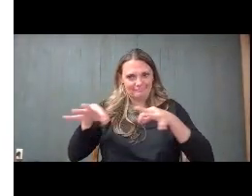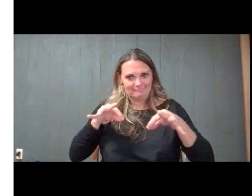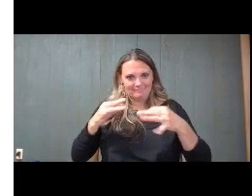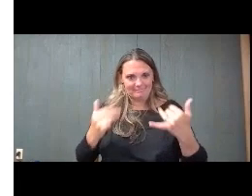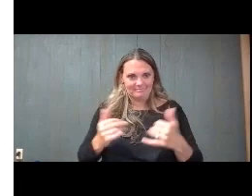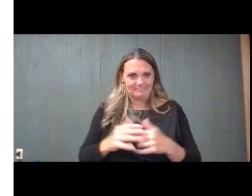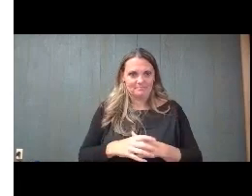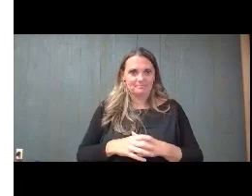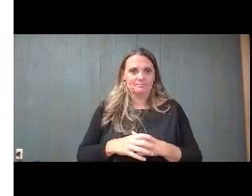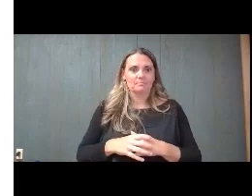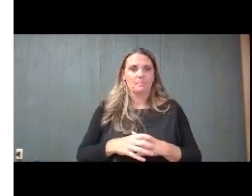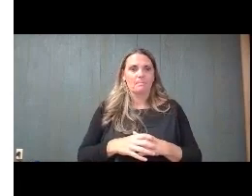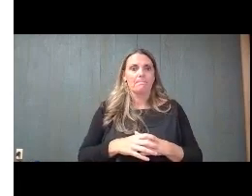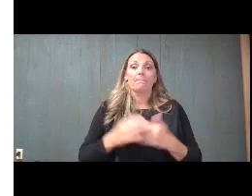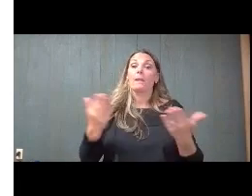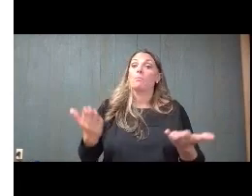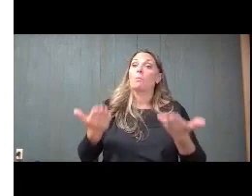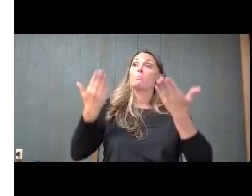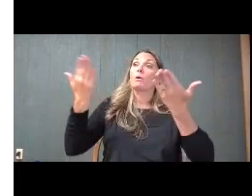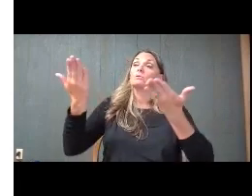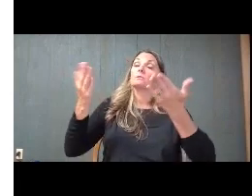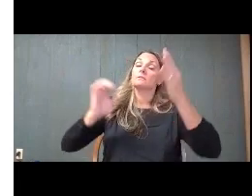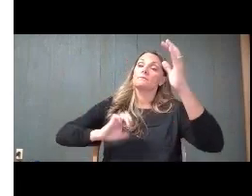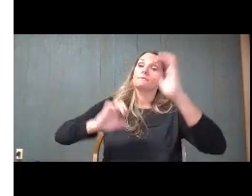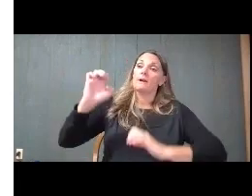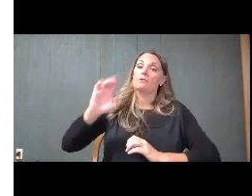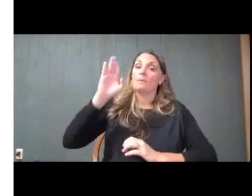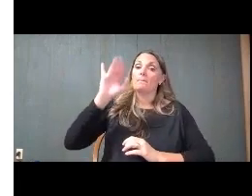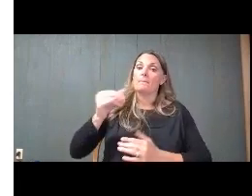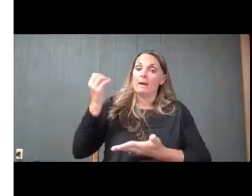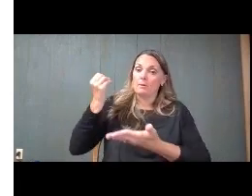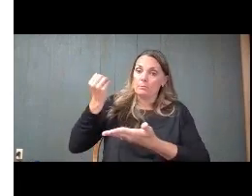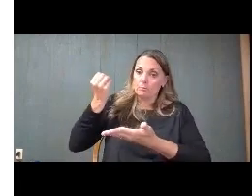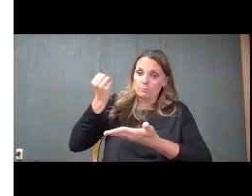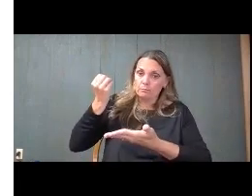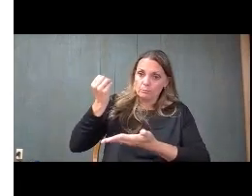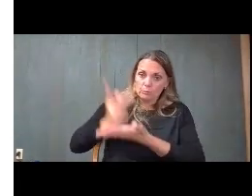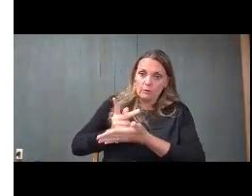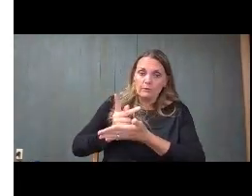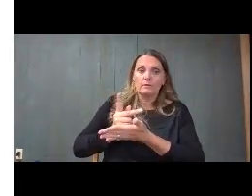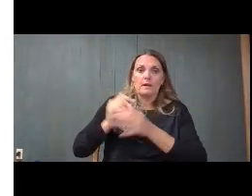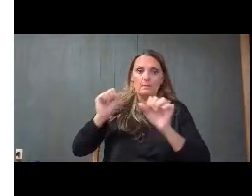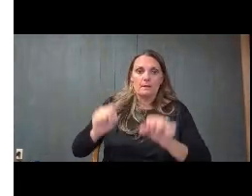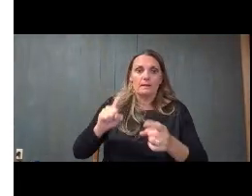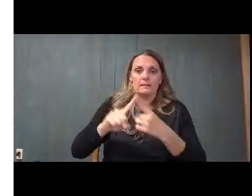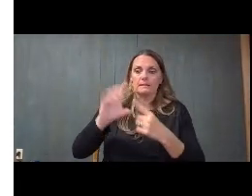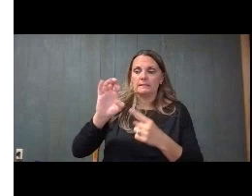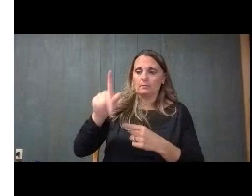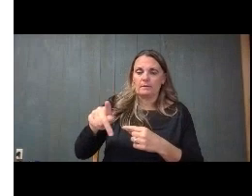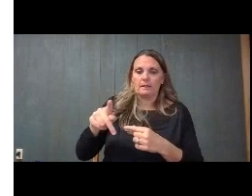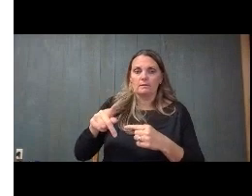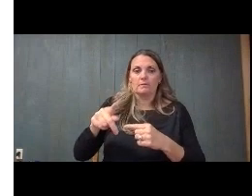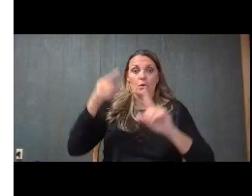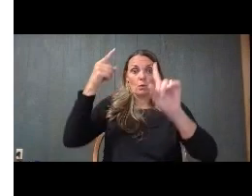Proposals will be evaluated based upon the proven ability of the CRP to meet the goals of the establishment project.